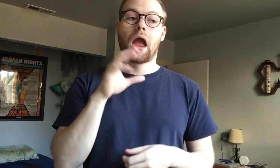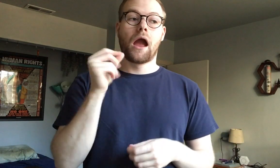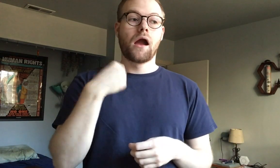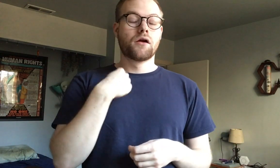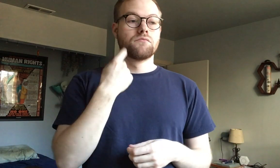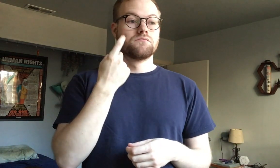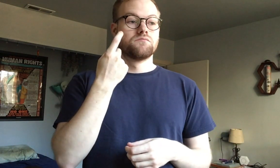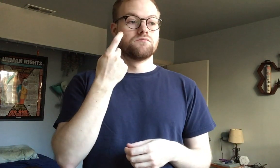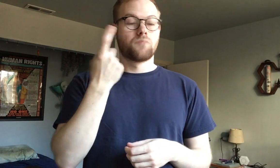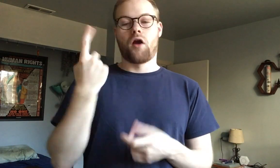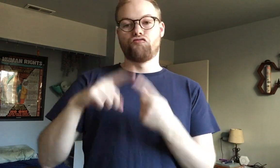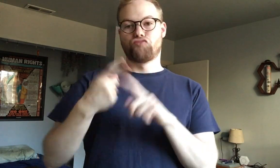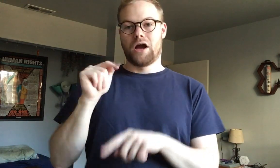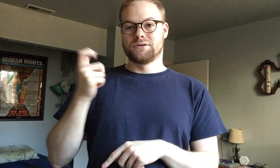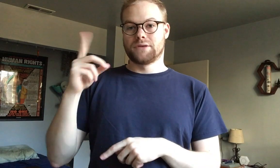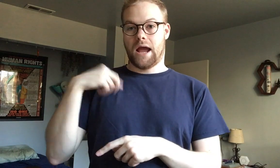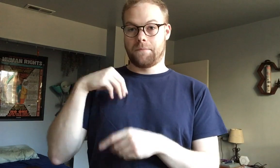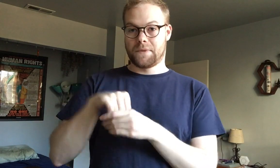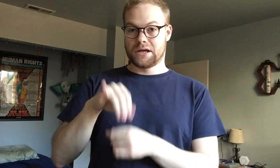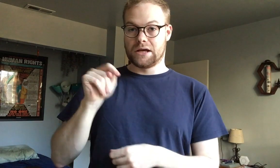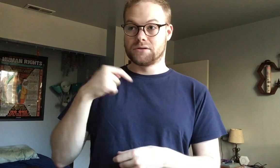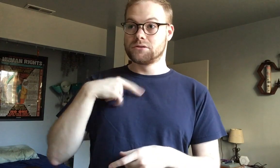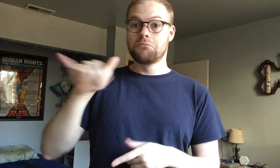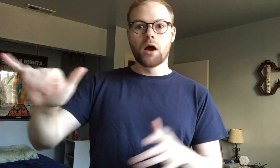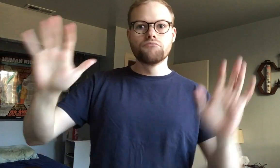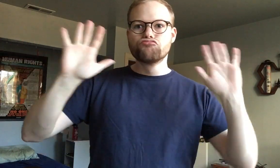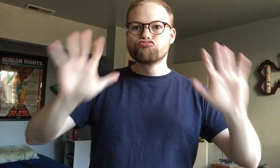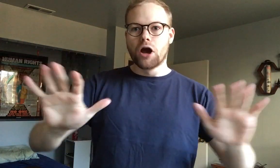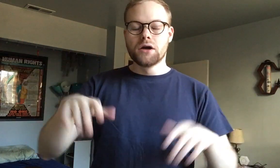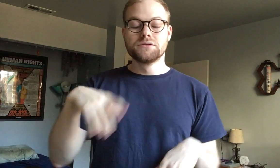And... One friend tagged me in it, I saw it and went that’s great.